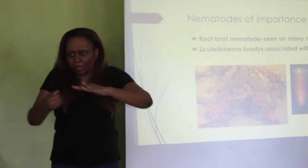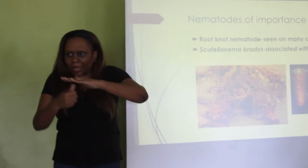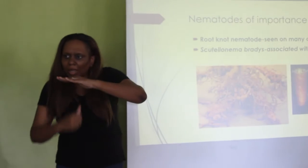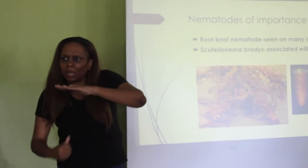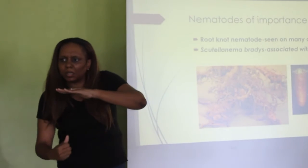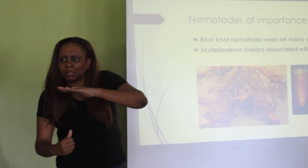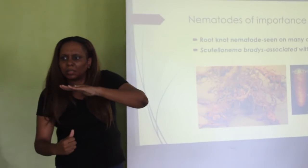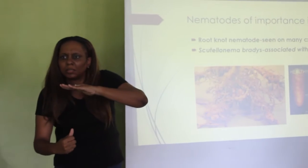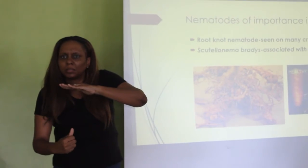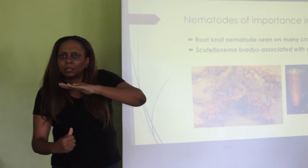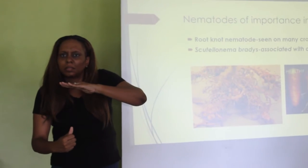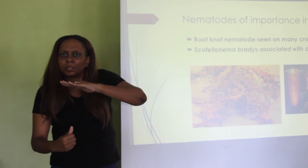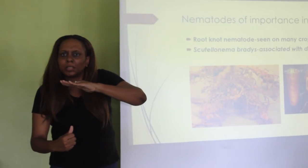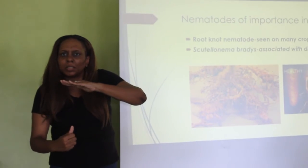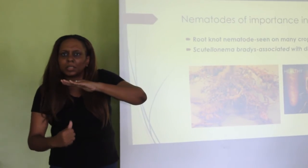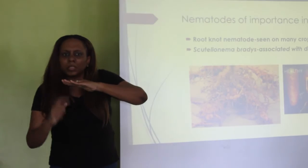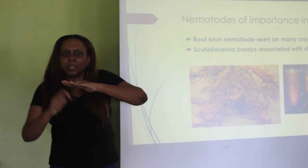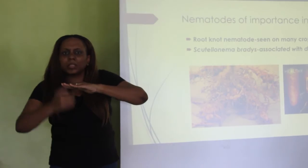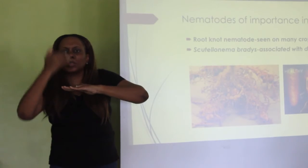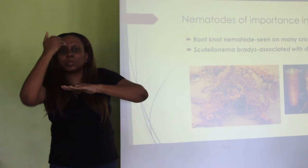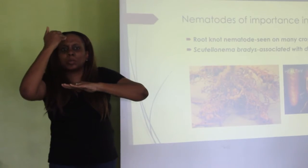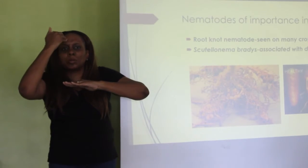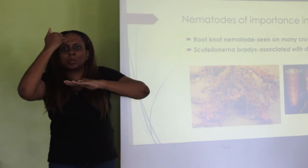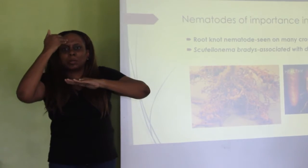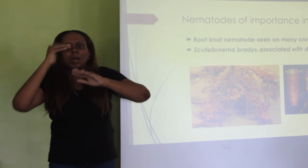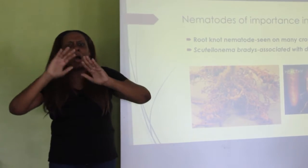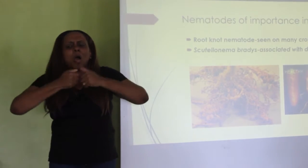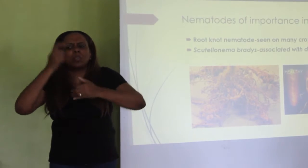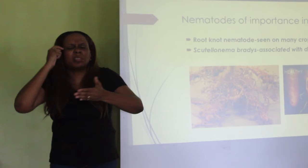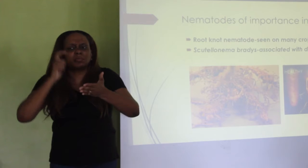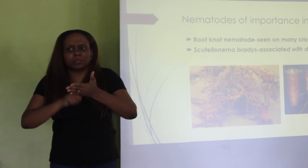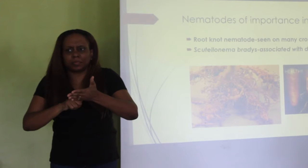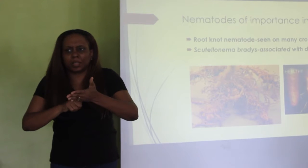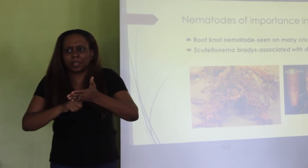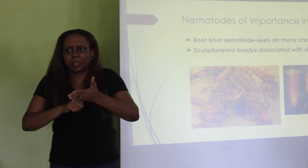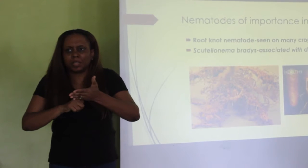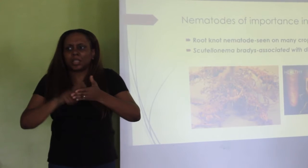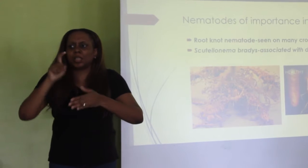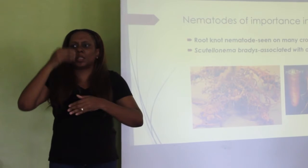going on at all it's not matching to you're not identifying it well you can take away the plants